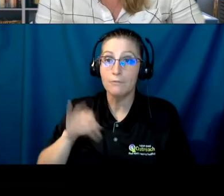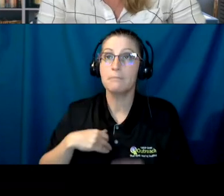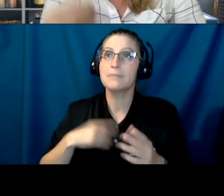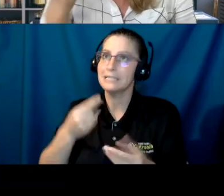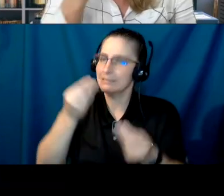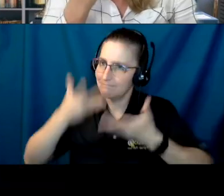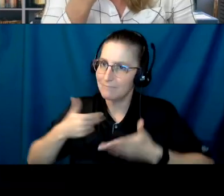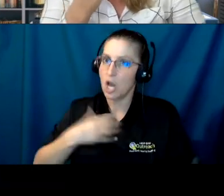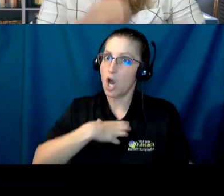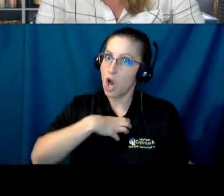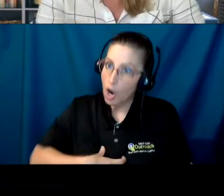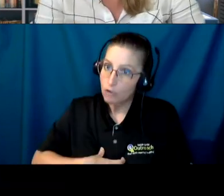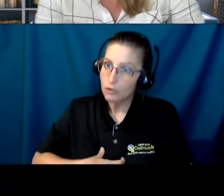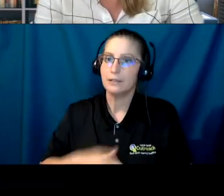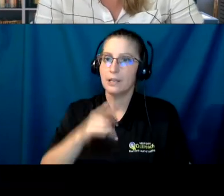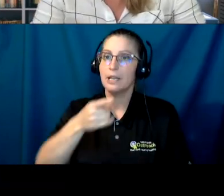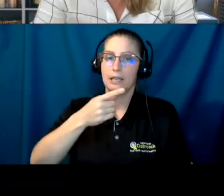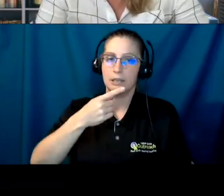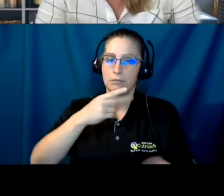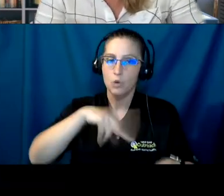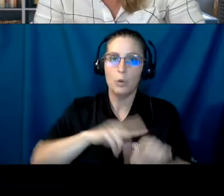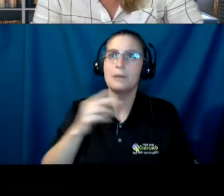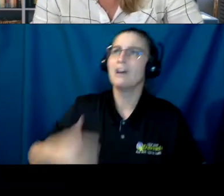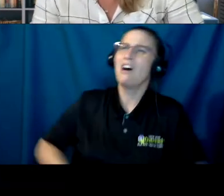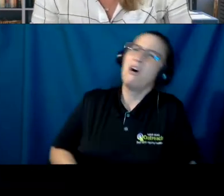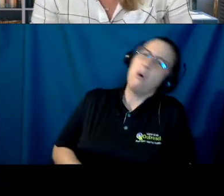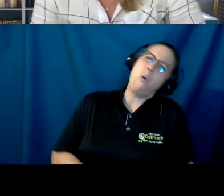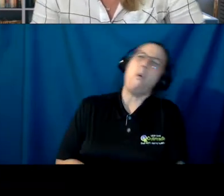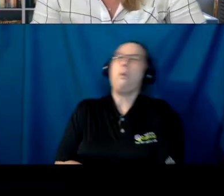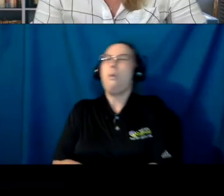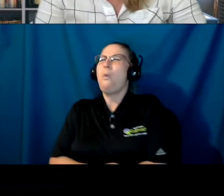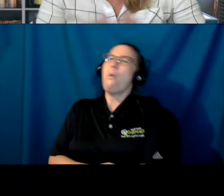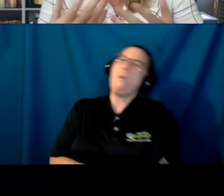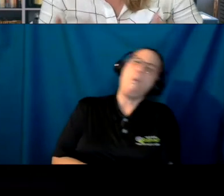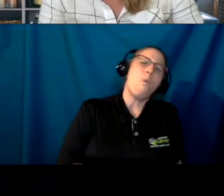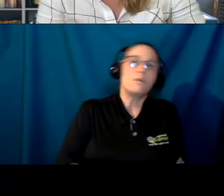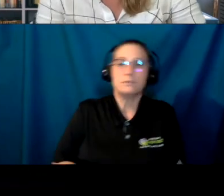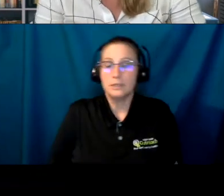so they've usually sign food or hold their stomachs. Tell me that they're cold, and they